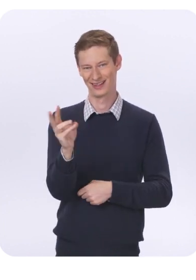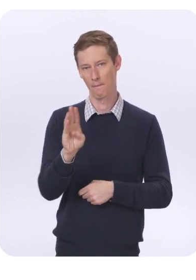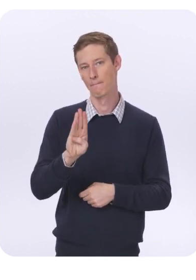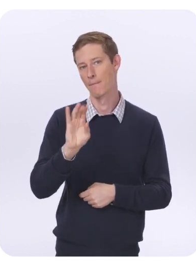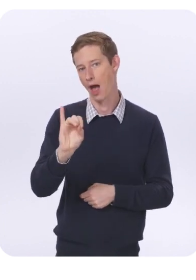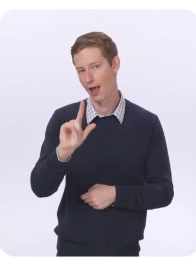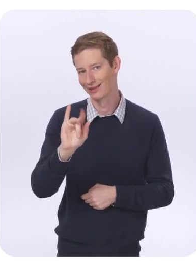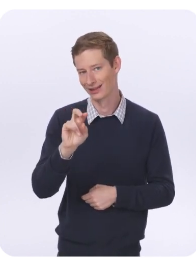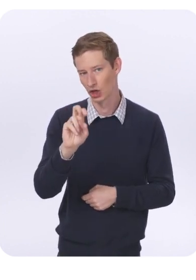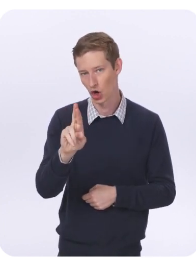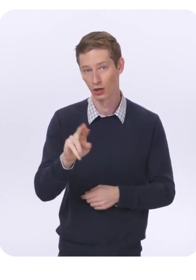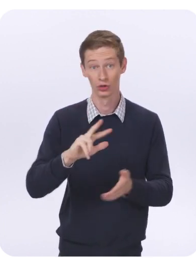Lots of double here, everyone.